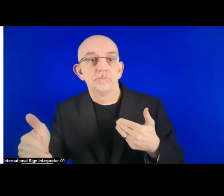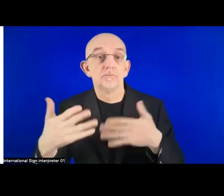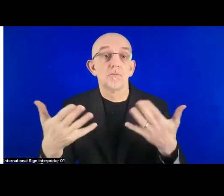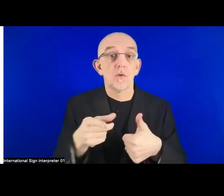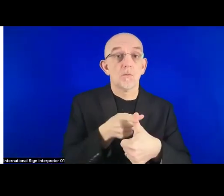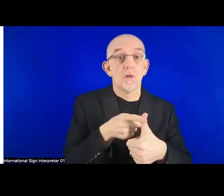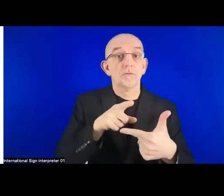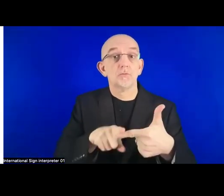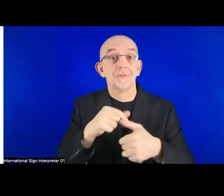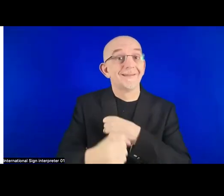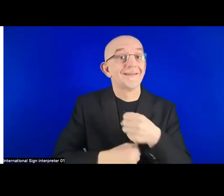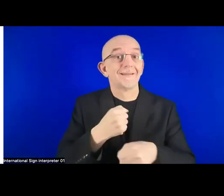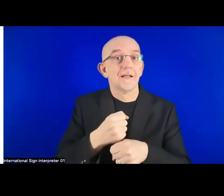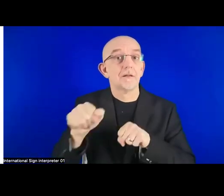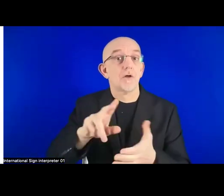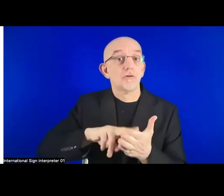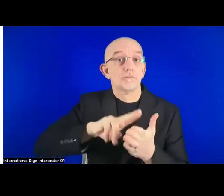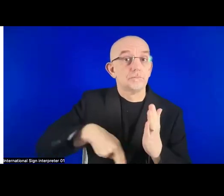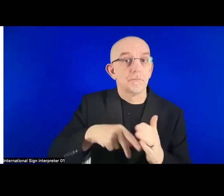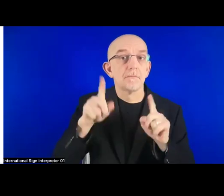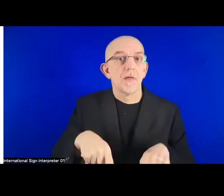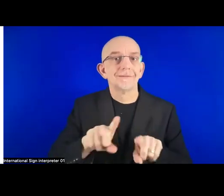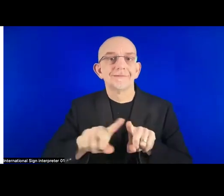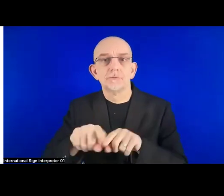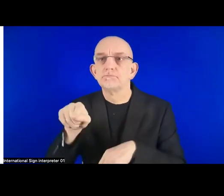fellow is doing a very discrete project that requires particular kind of expertise